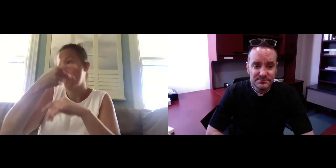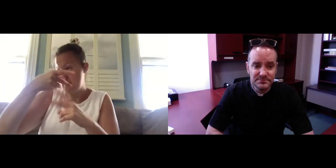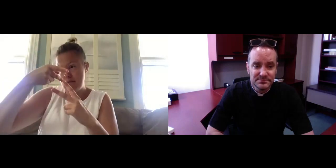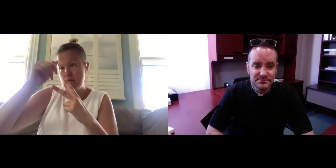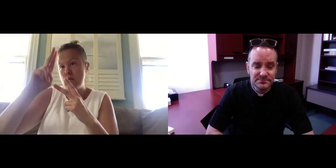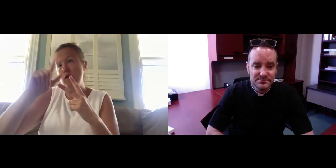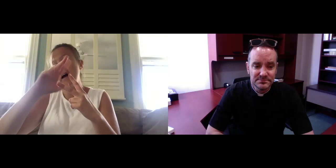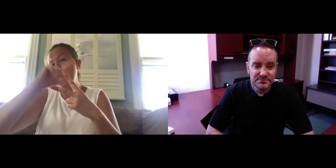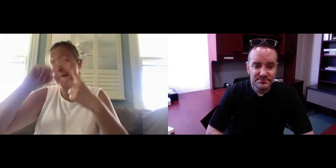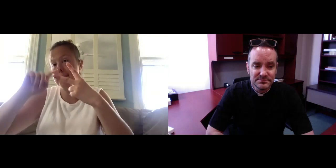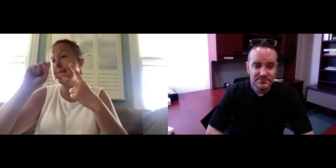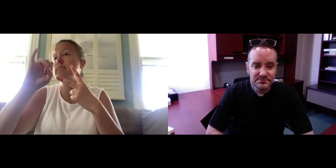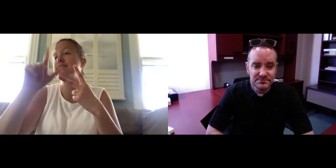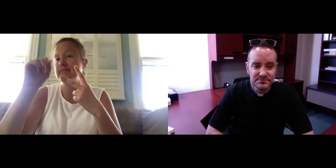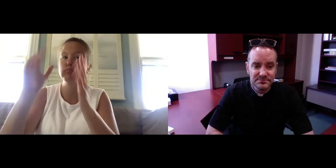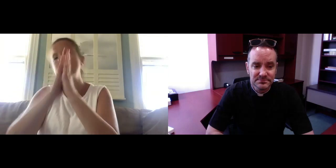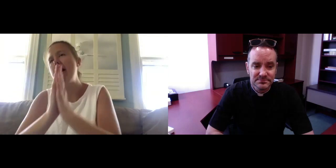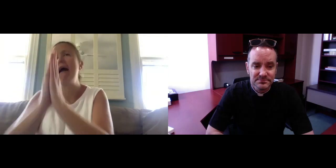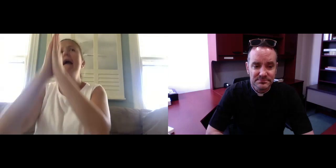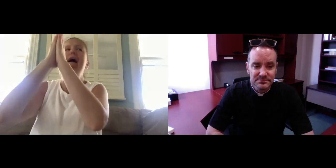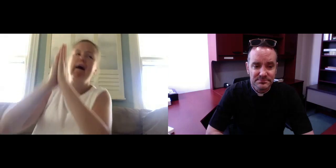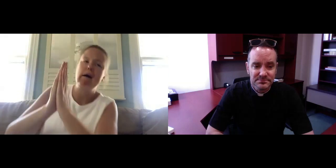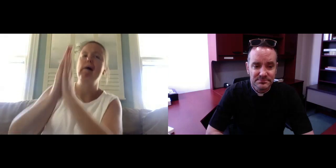instructions, he put them in the innermost cell and secured their feet to